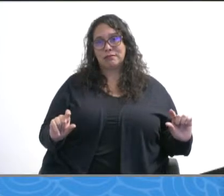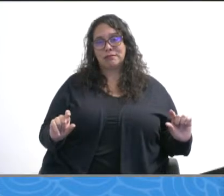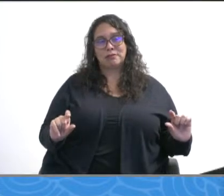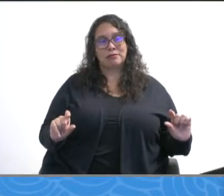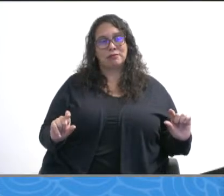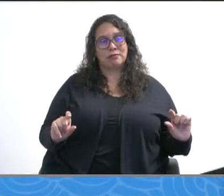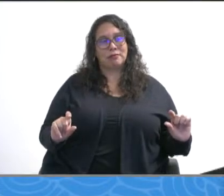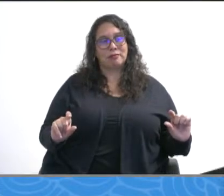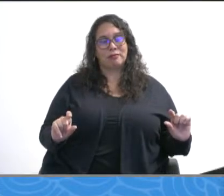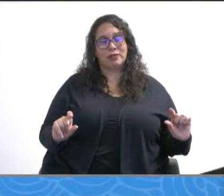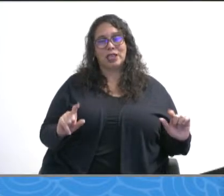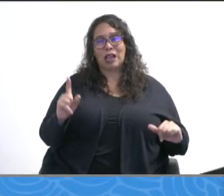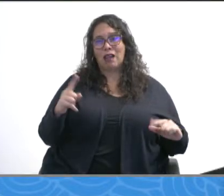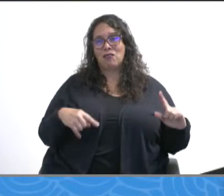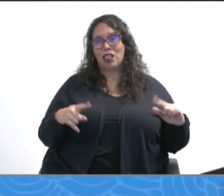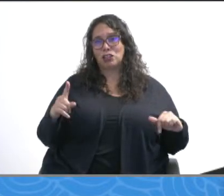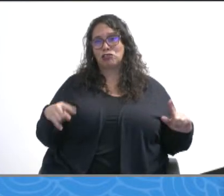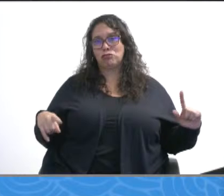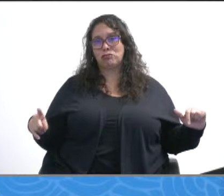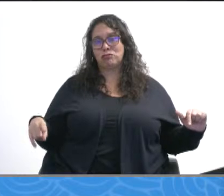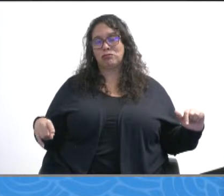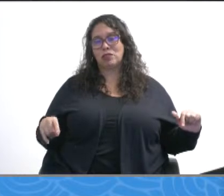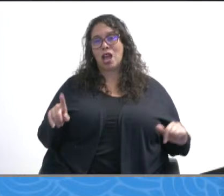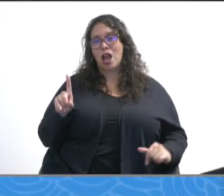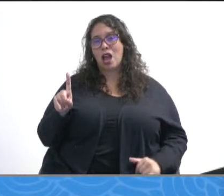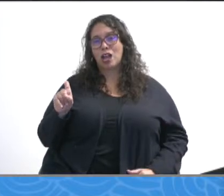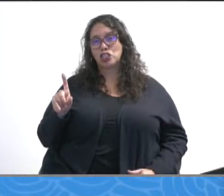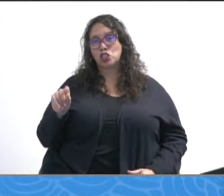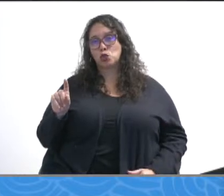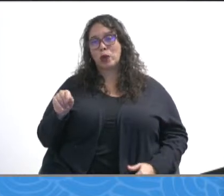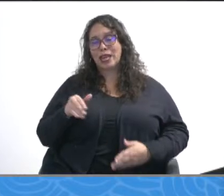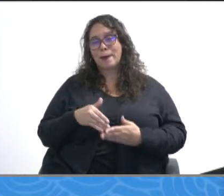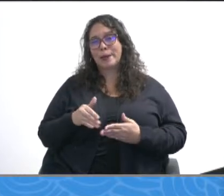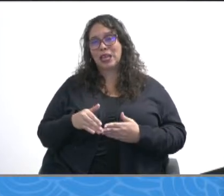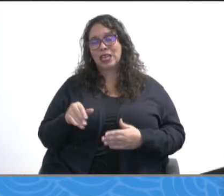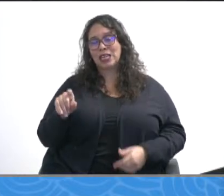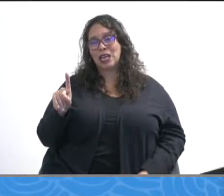have fluctuated from 120 million to 131, down to 127,